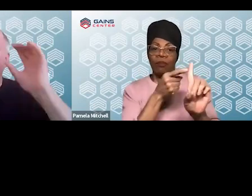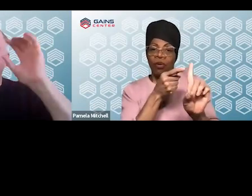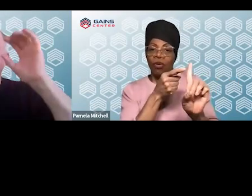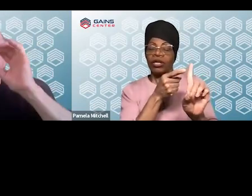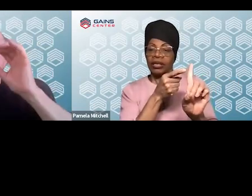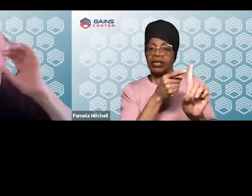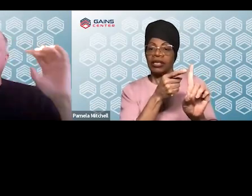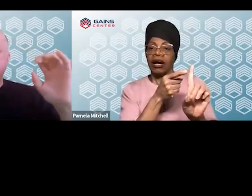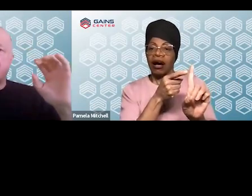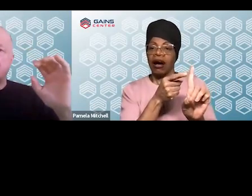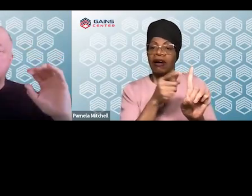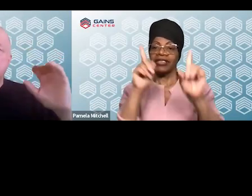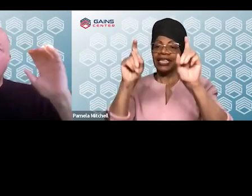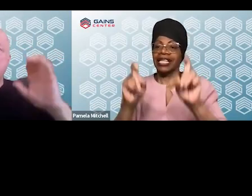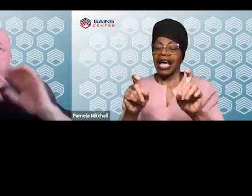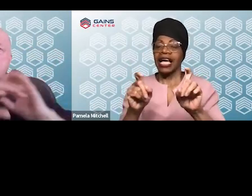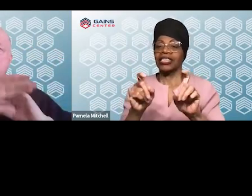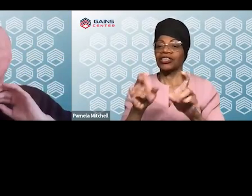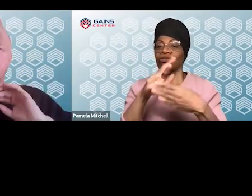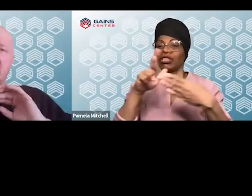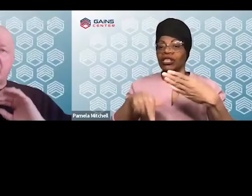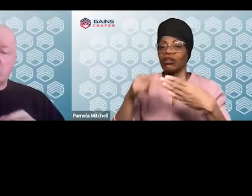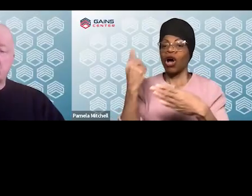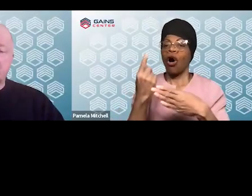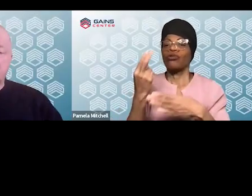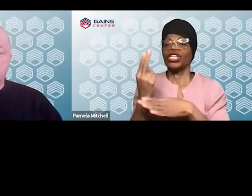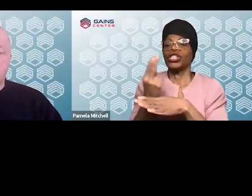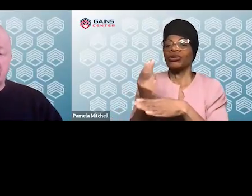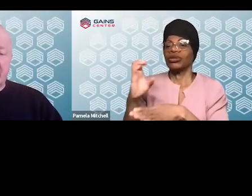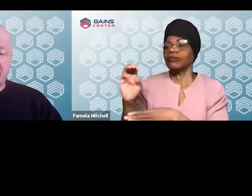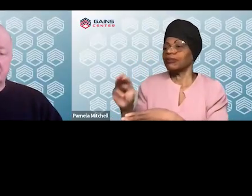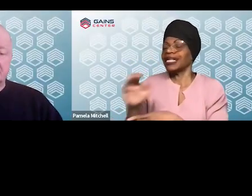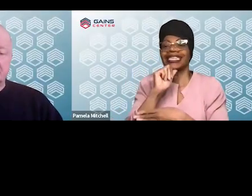are only used for the CM. They're not used as part of the drug court data.